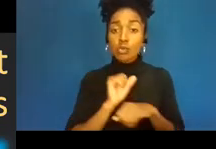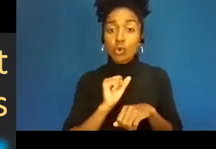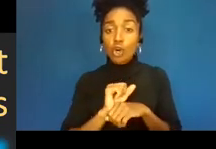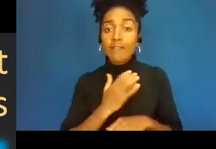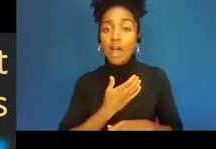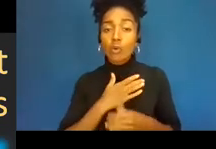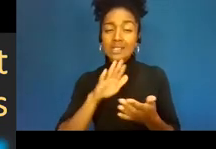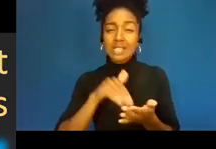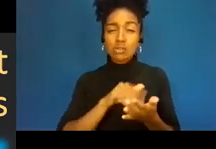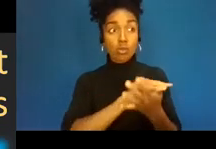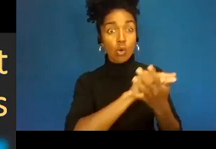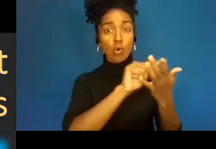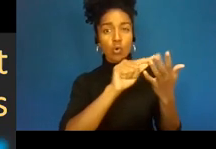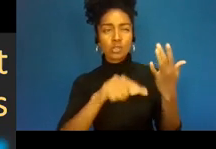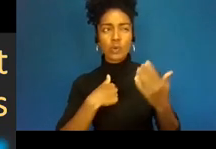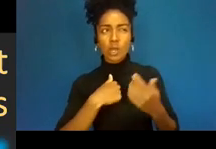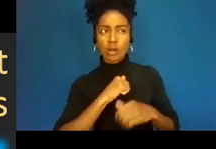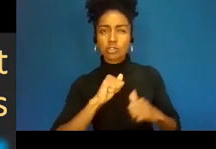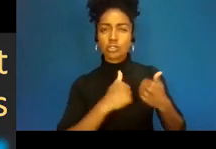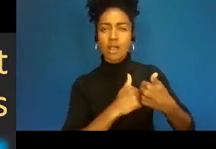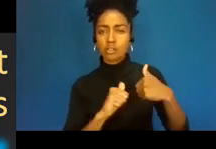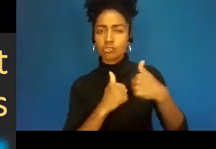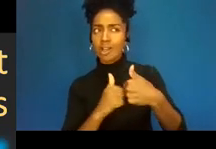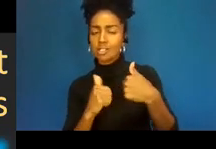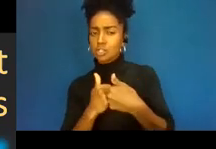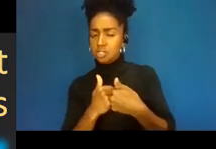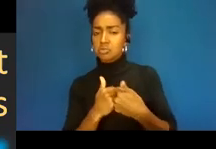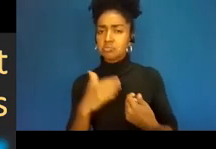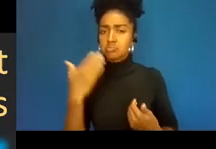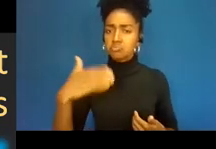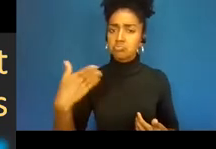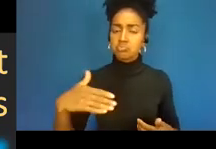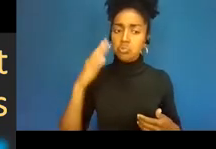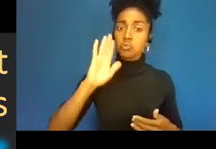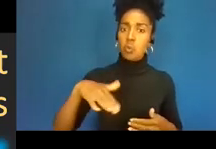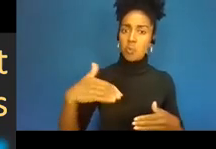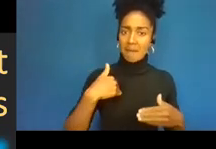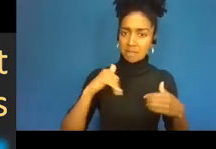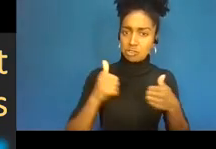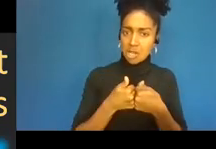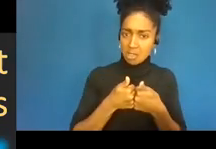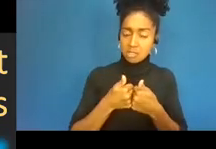And so there is a challenge here, but it is one that I think is worthy of us taking seriously